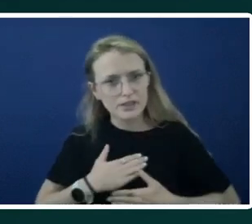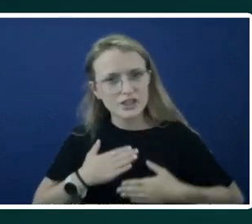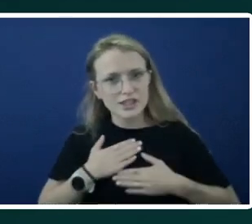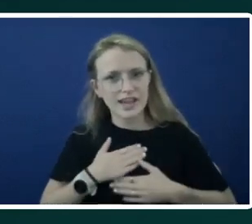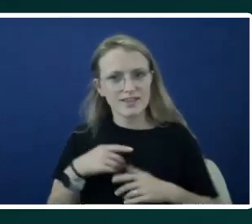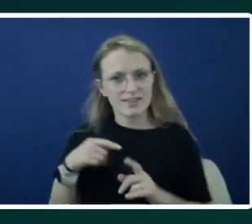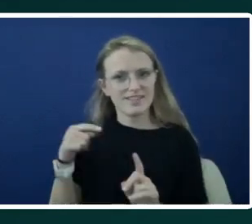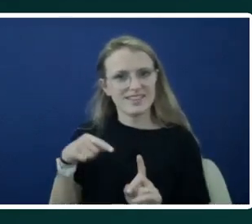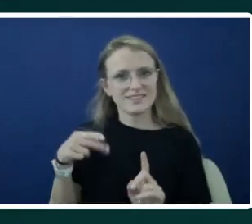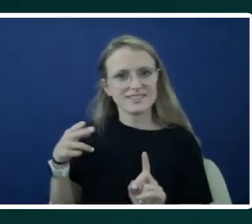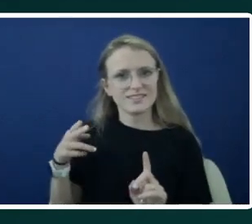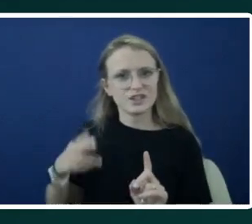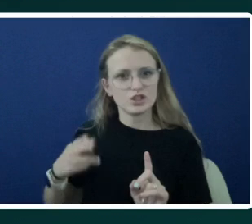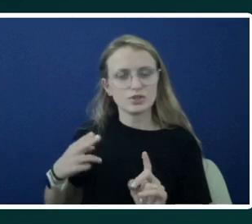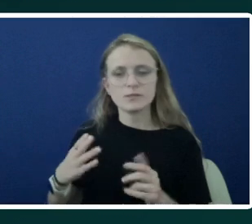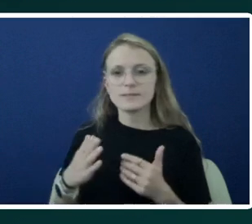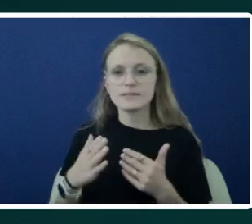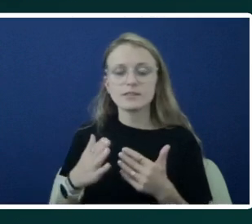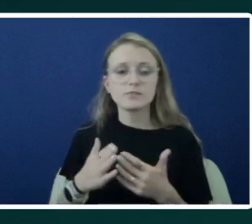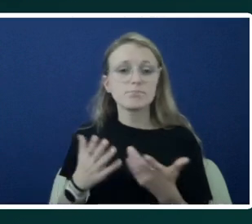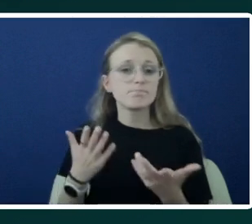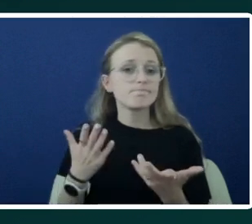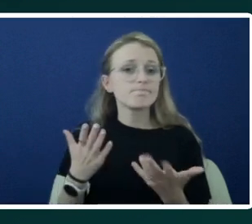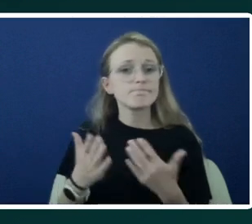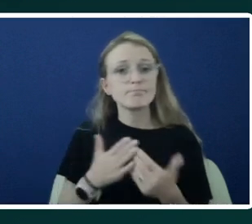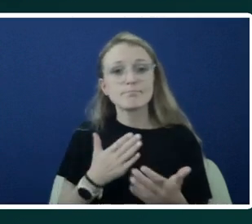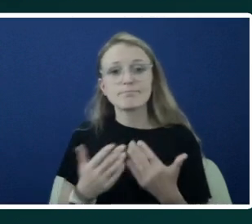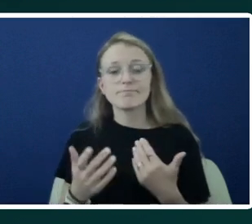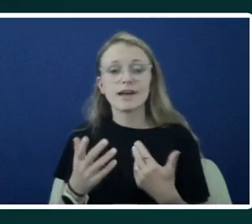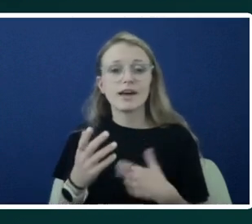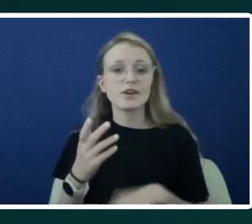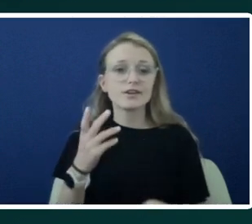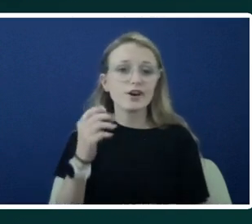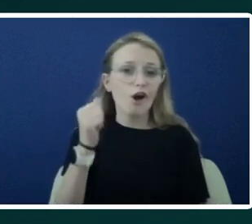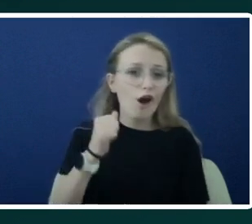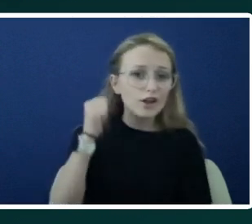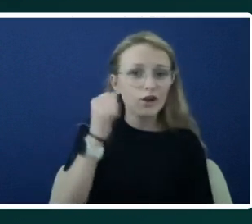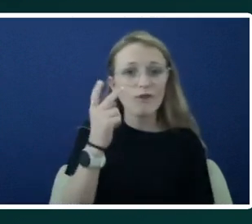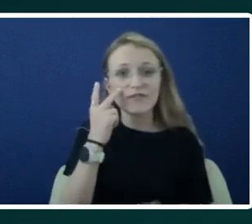yeah, whether it's audiovisual, whether it's tactile, whether it's -- I mean,